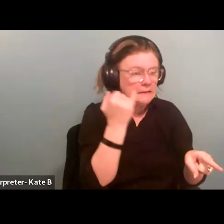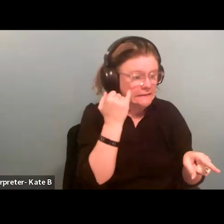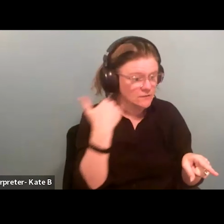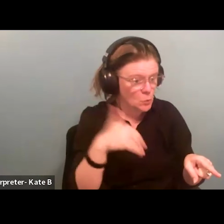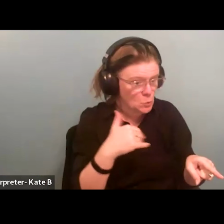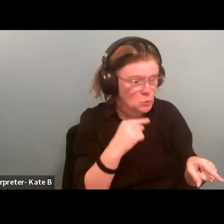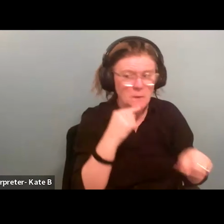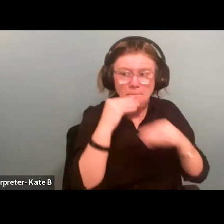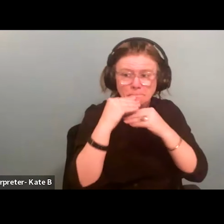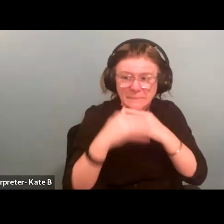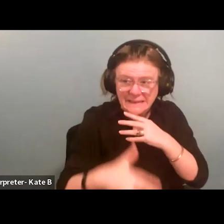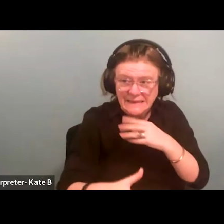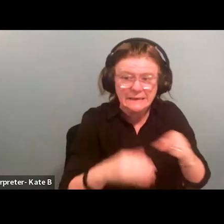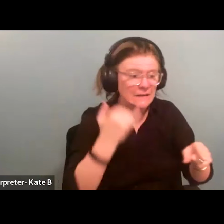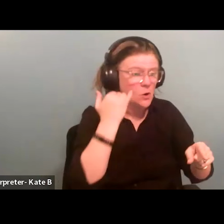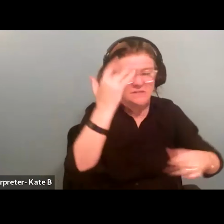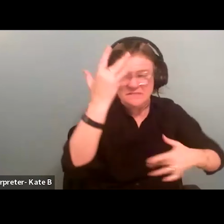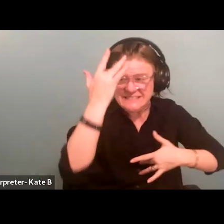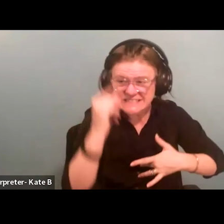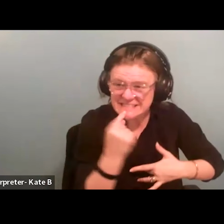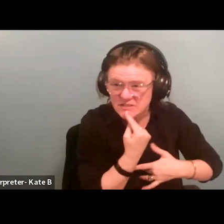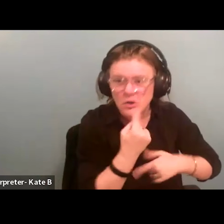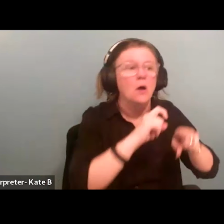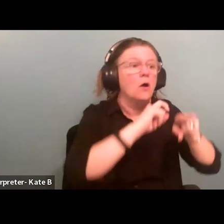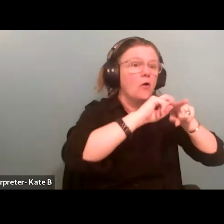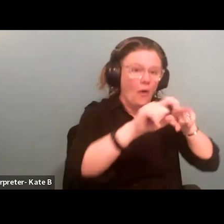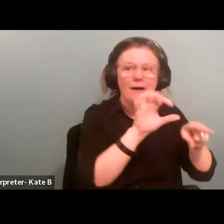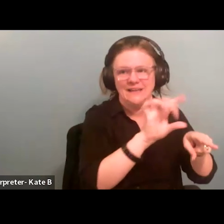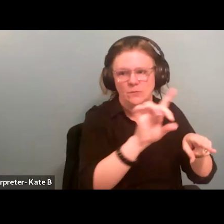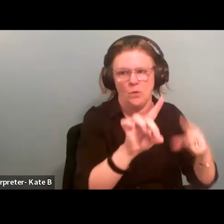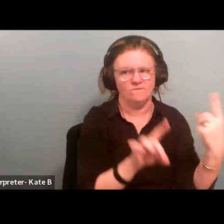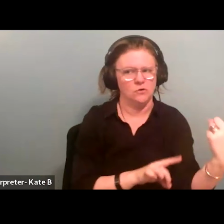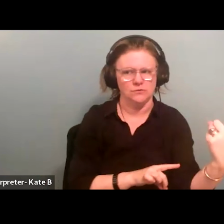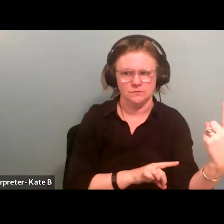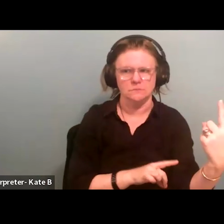for immediate attention, call 911 first and foremost.